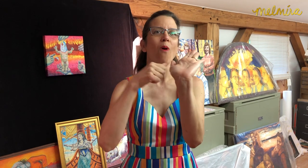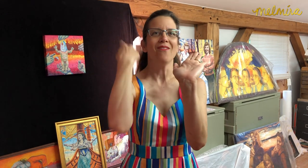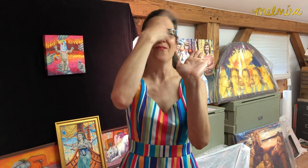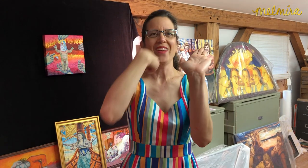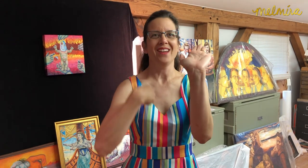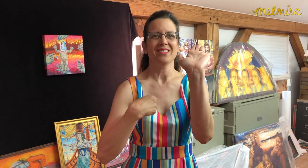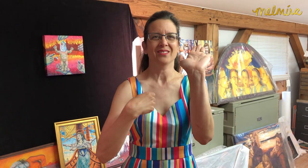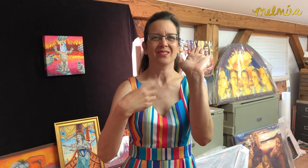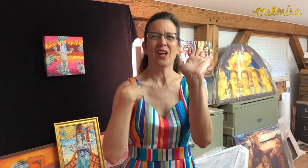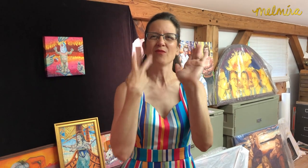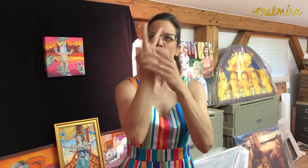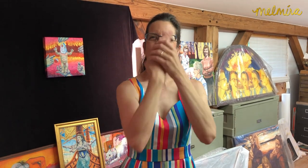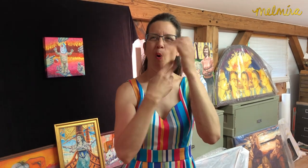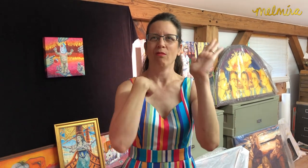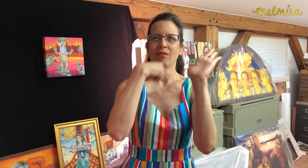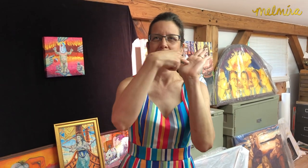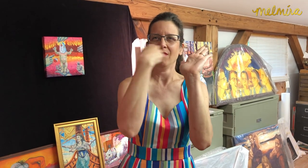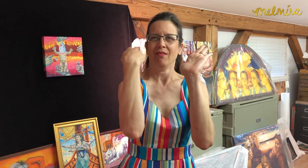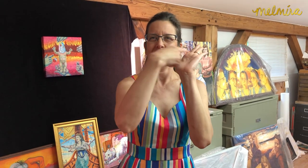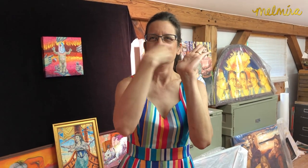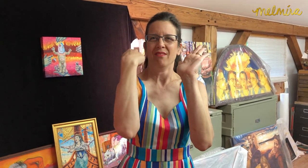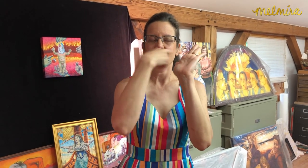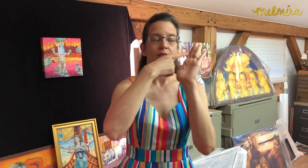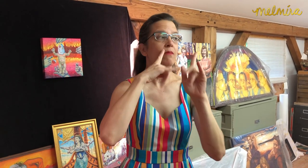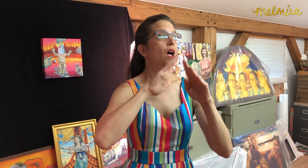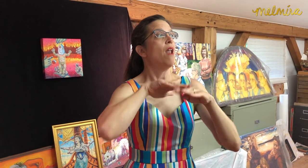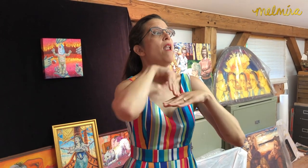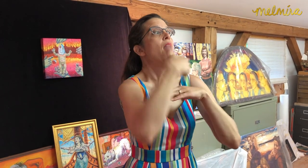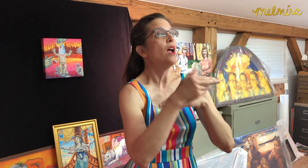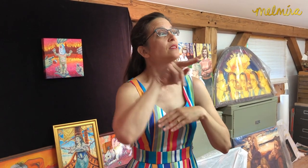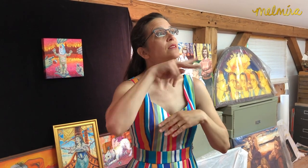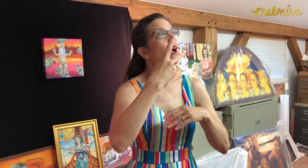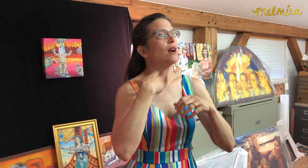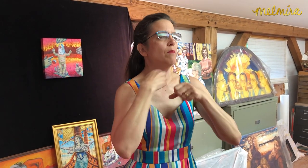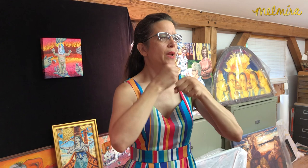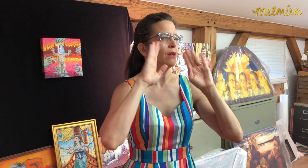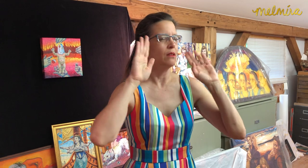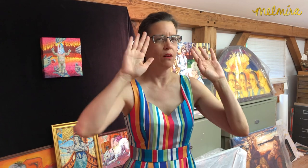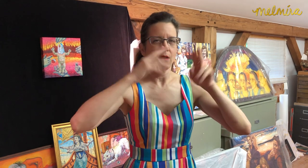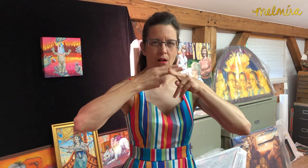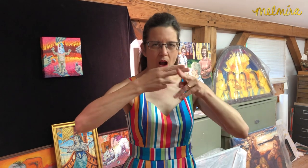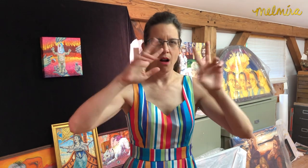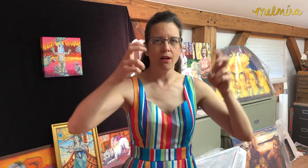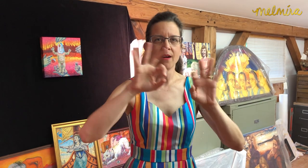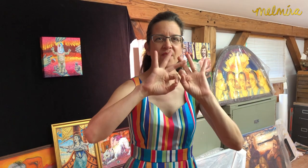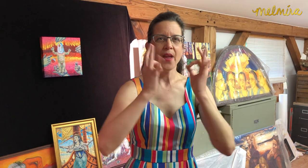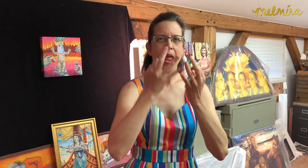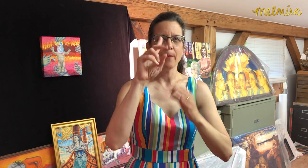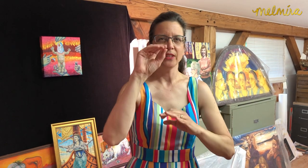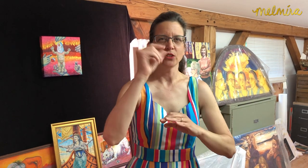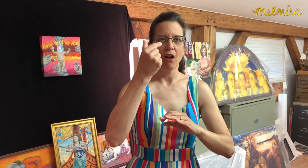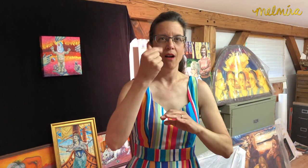next to my face. Both hearing aids are on my face and hand. For my next one, I painted the, "Family Dog".